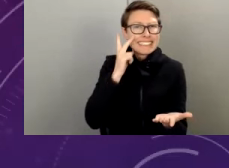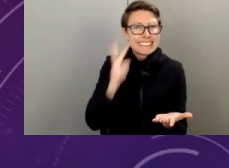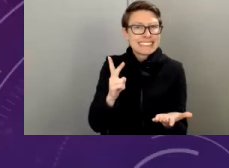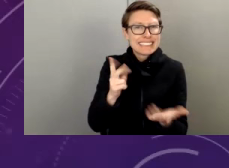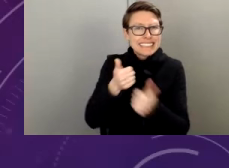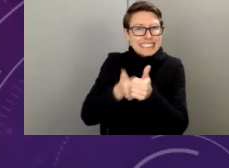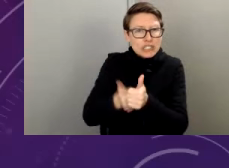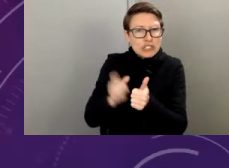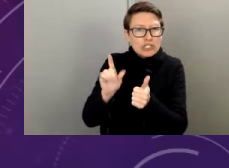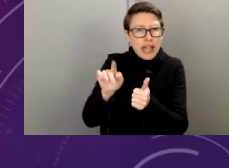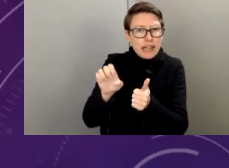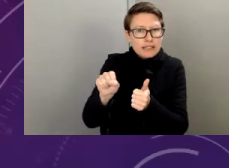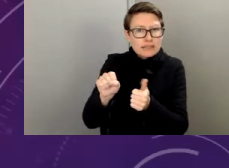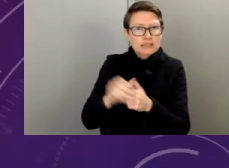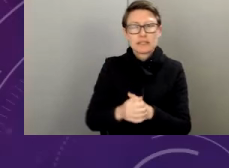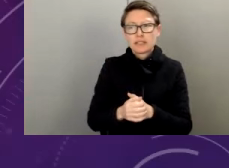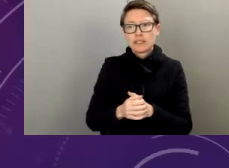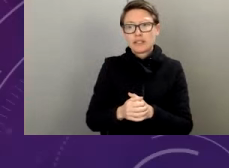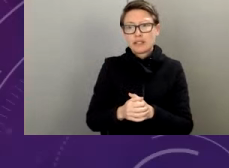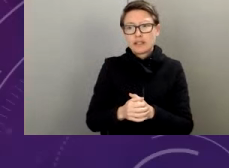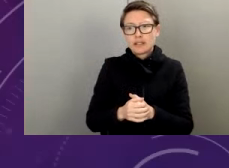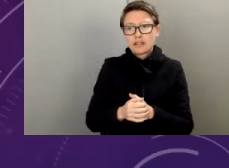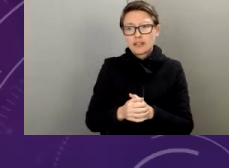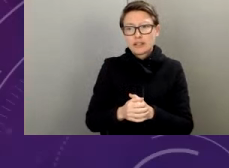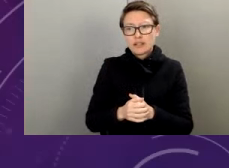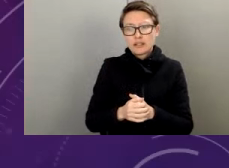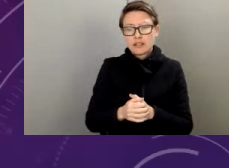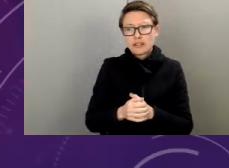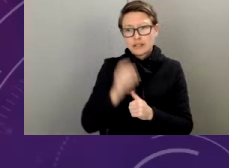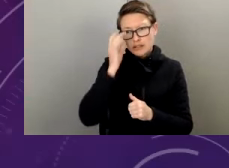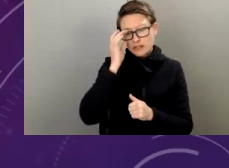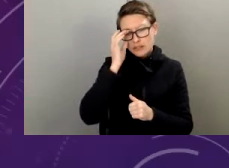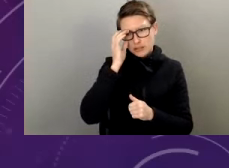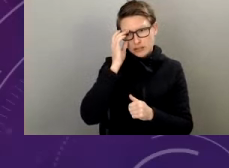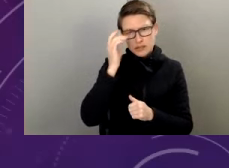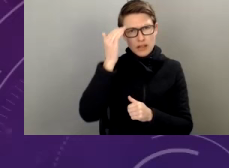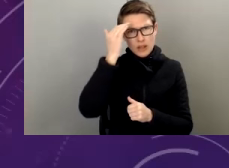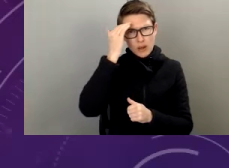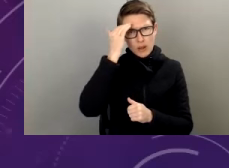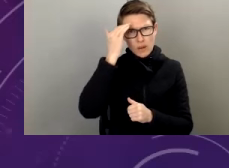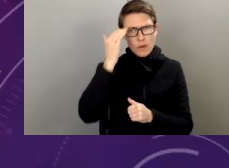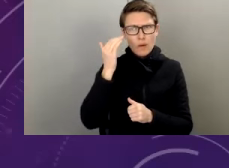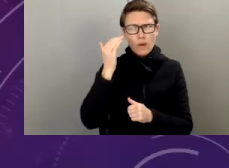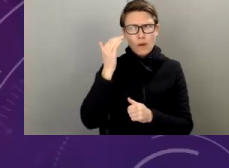If, like I do know from what was discussed about attendance in canvas,